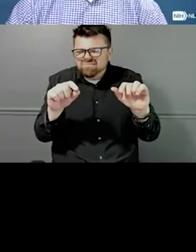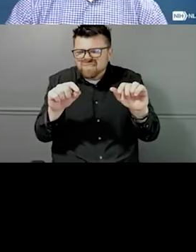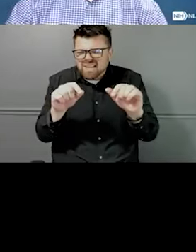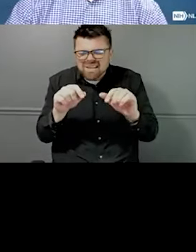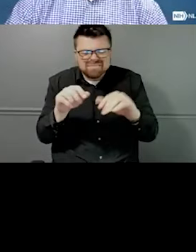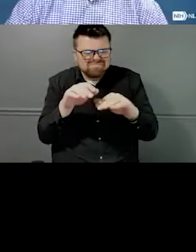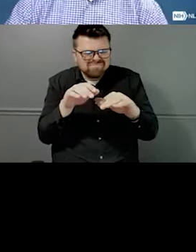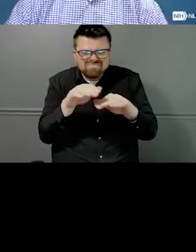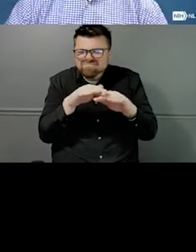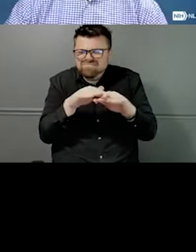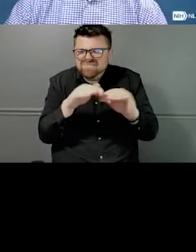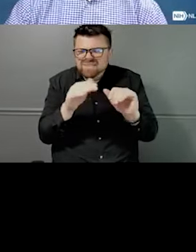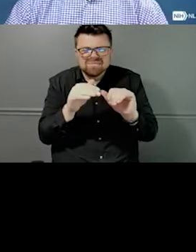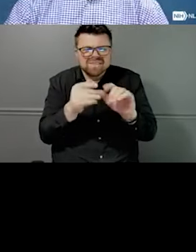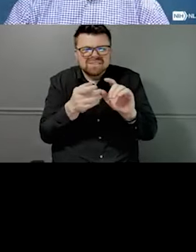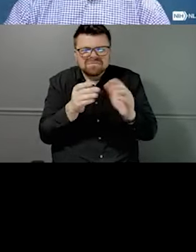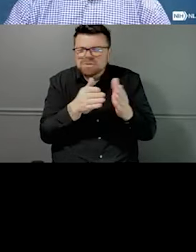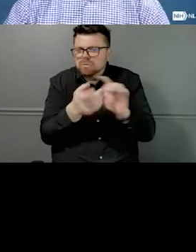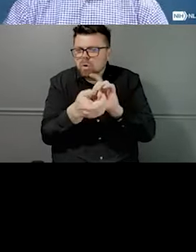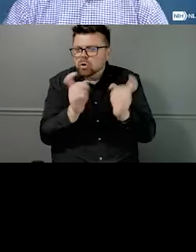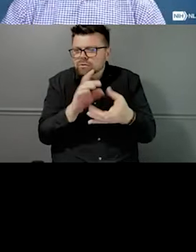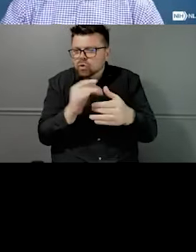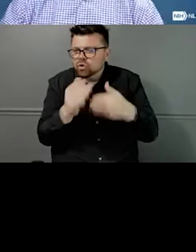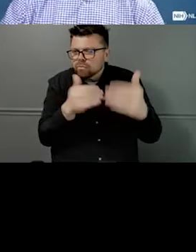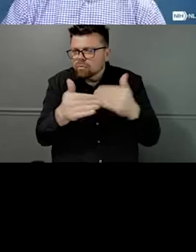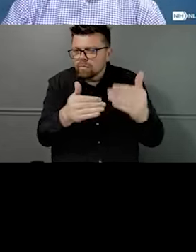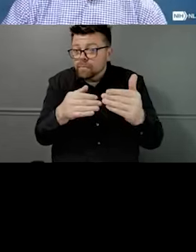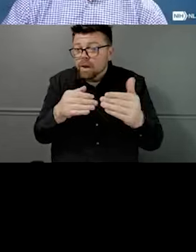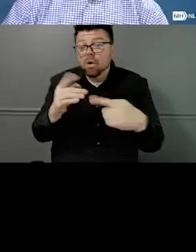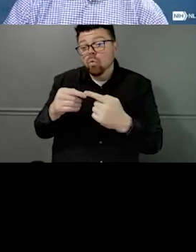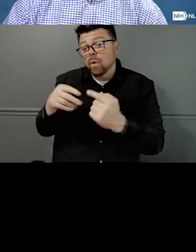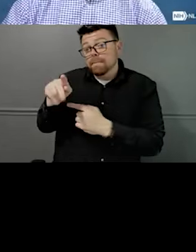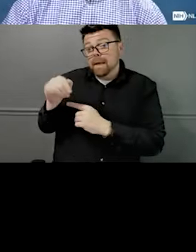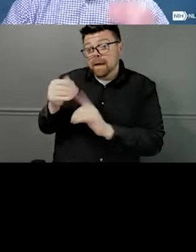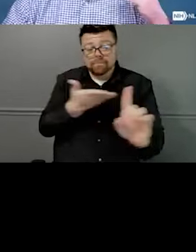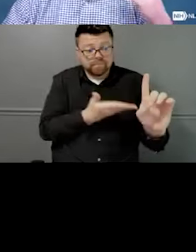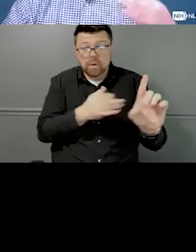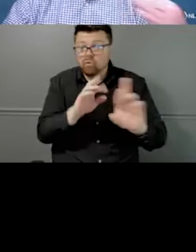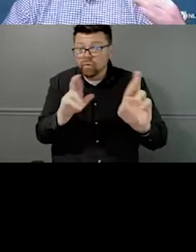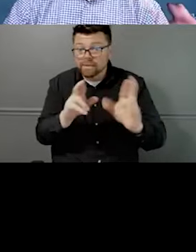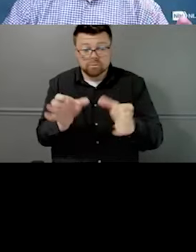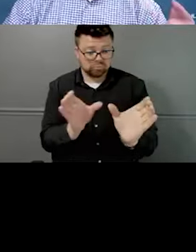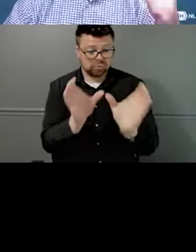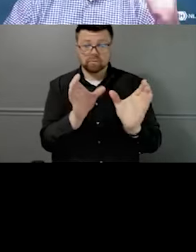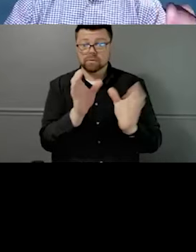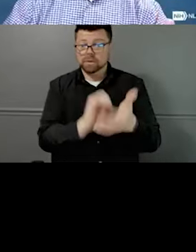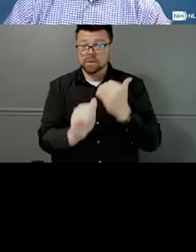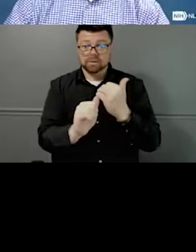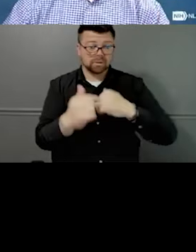That is, When a PI is ready to certify this, on each and every time they hit download,